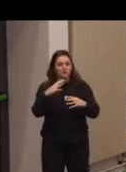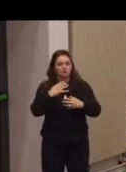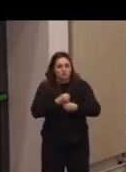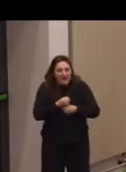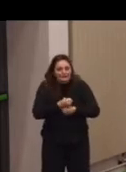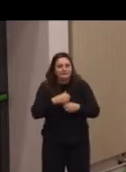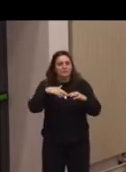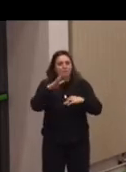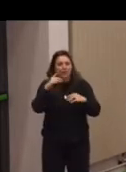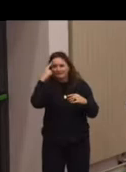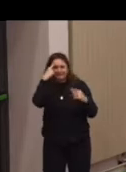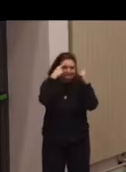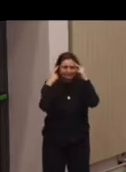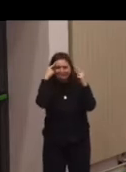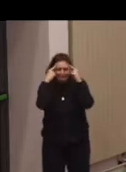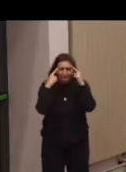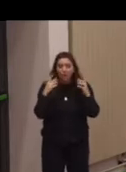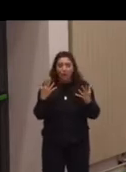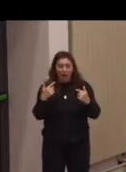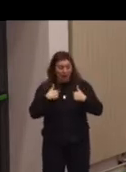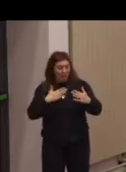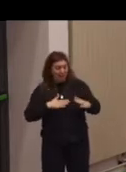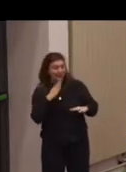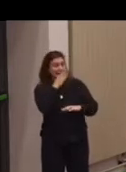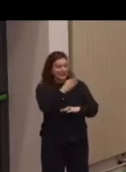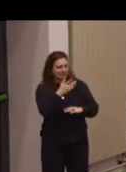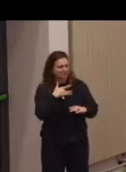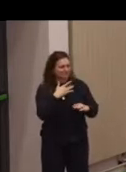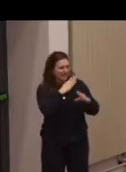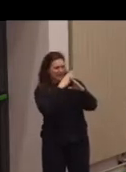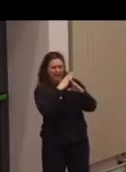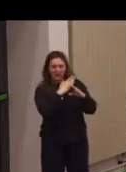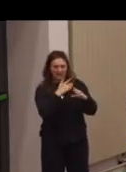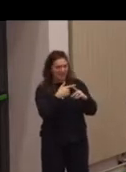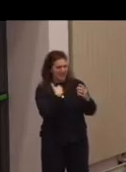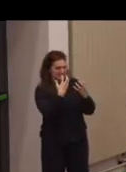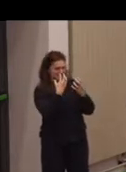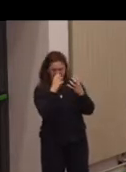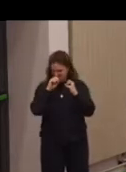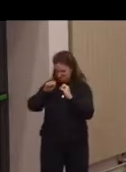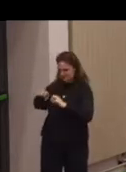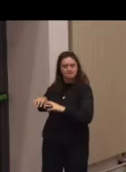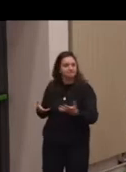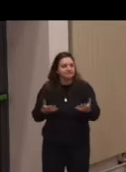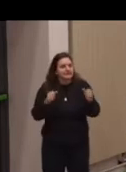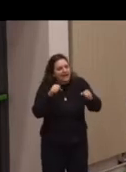pressures, such as going out to access assistance, going out to find opportunities, and all of